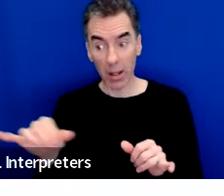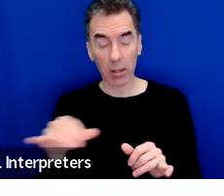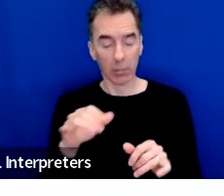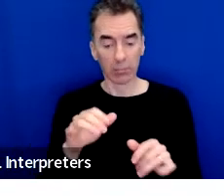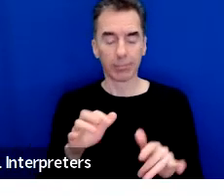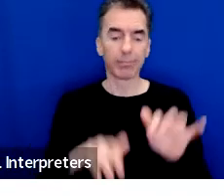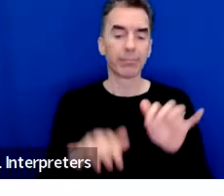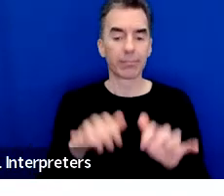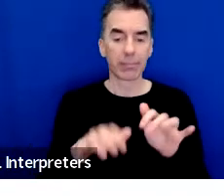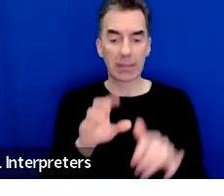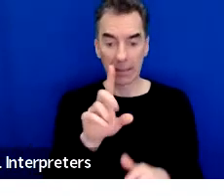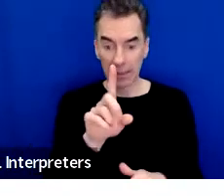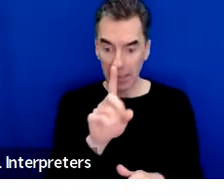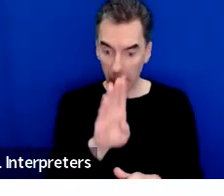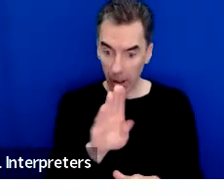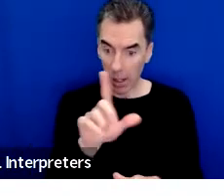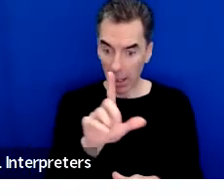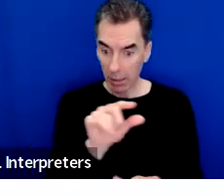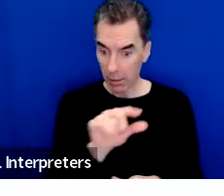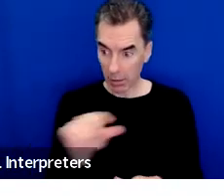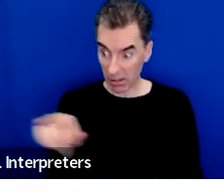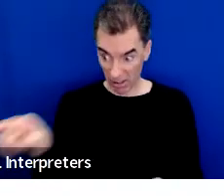database library link, they will have to log in.